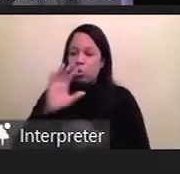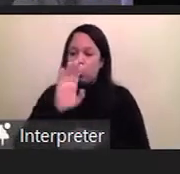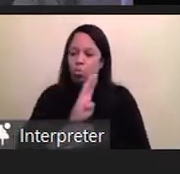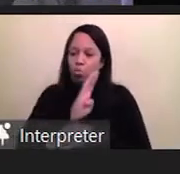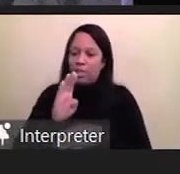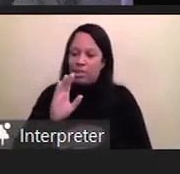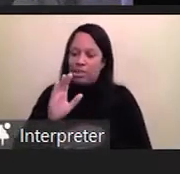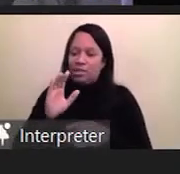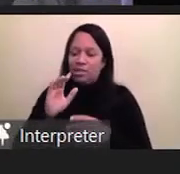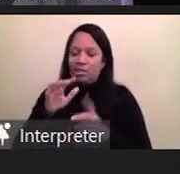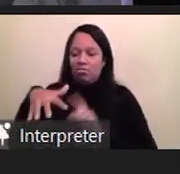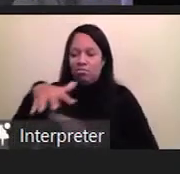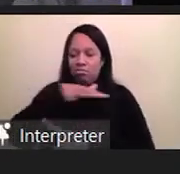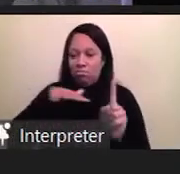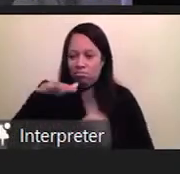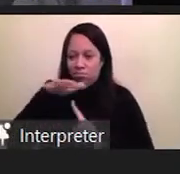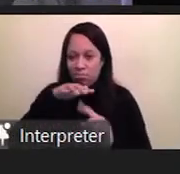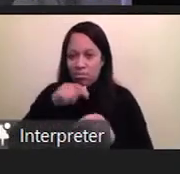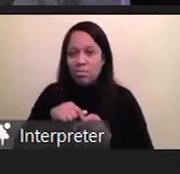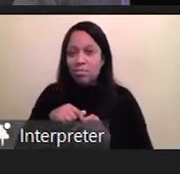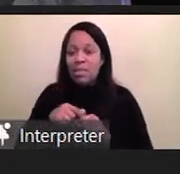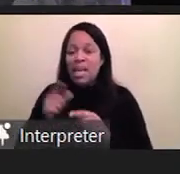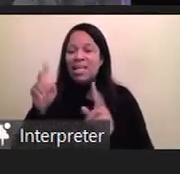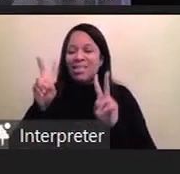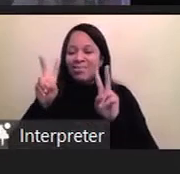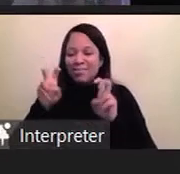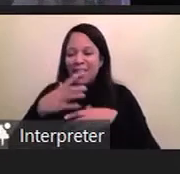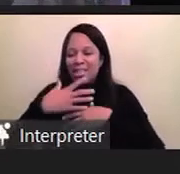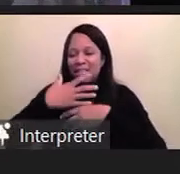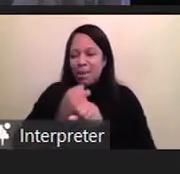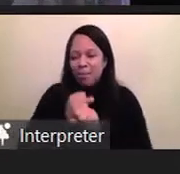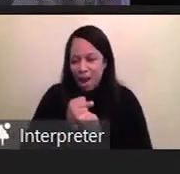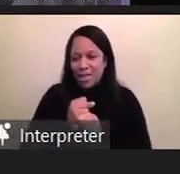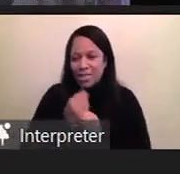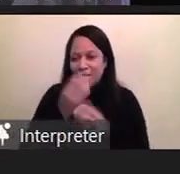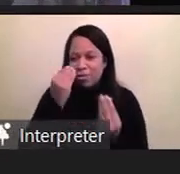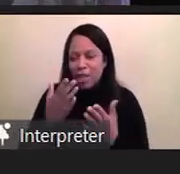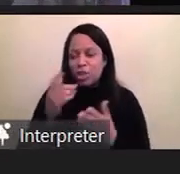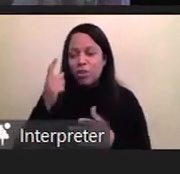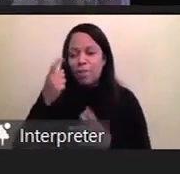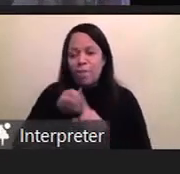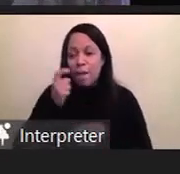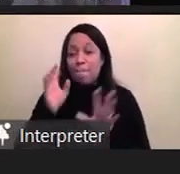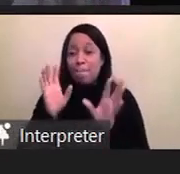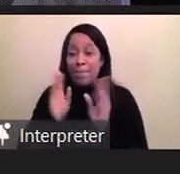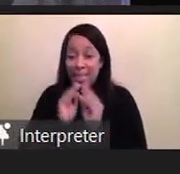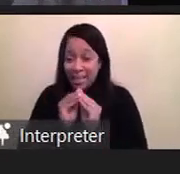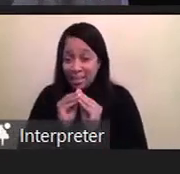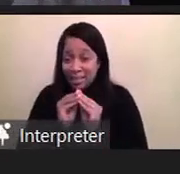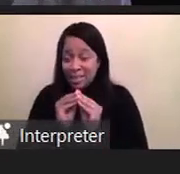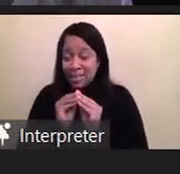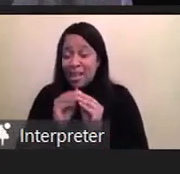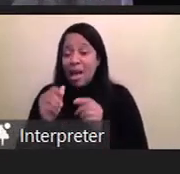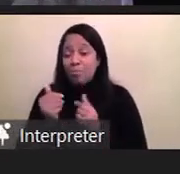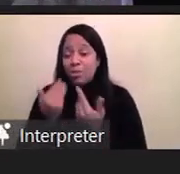text from meetings or presentations and presenting them in some type of a readable format.